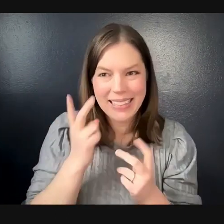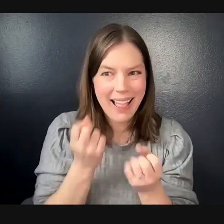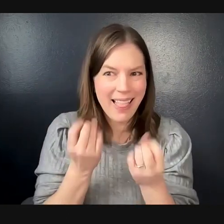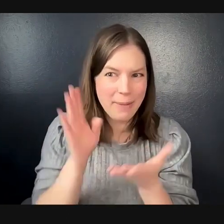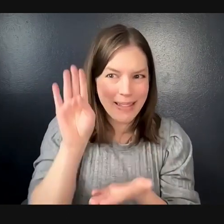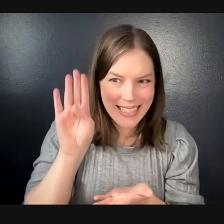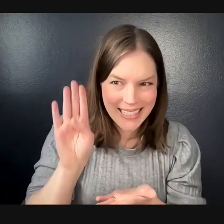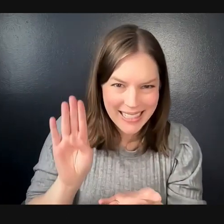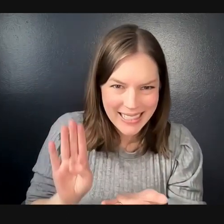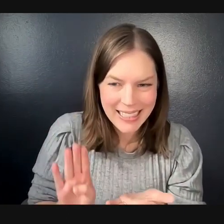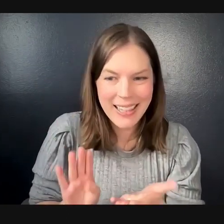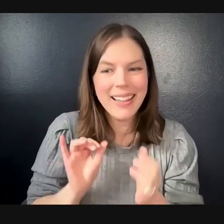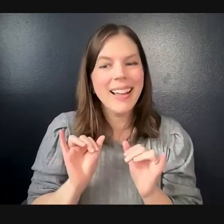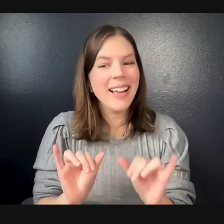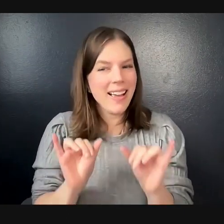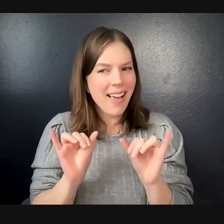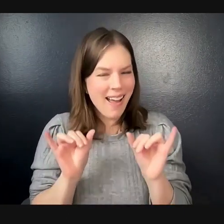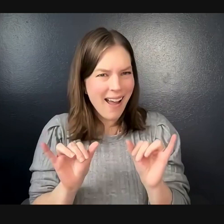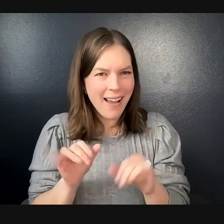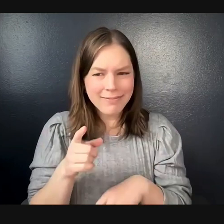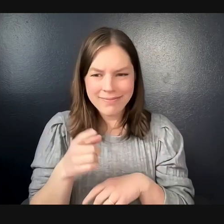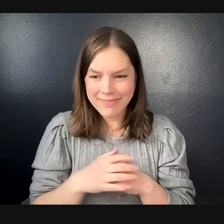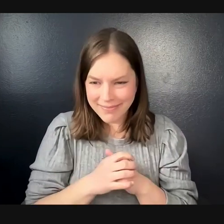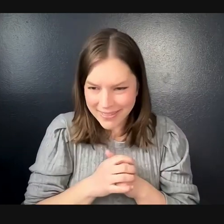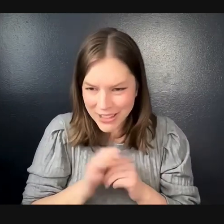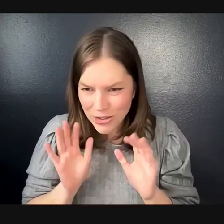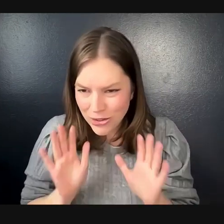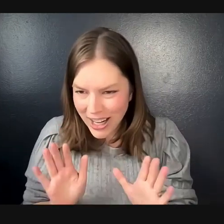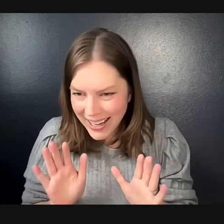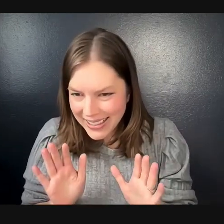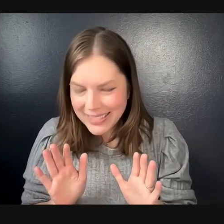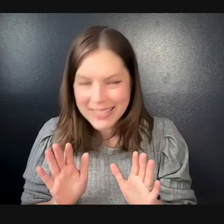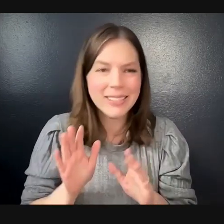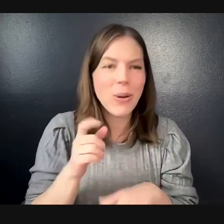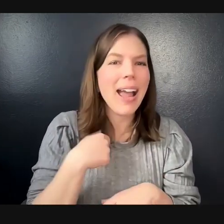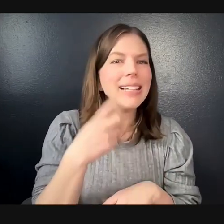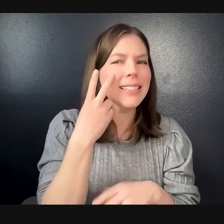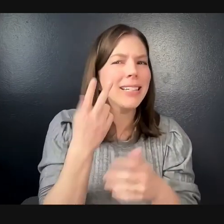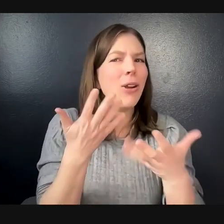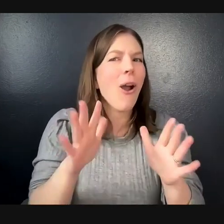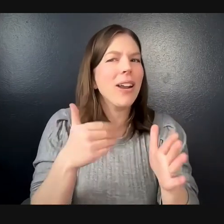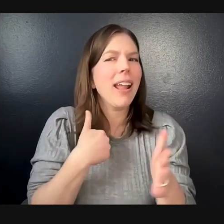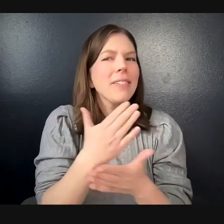OK. I see a lot of you answering B. I